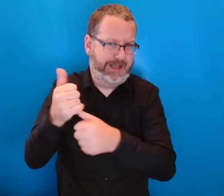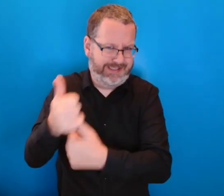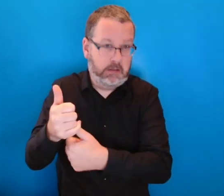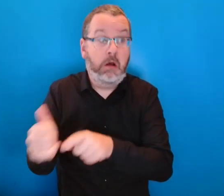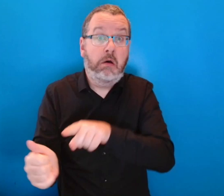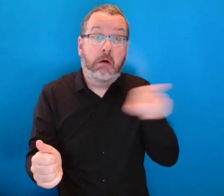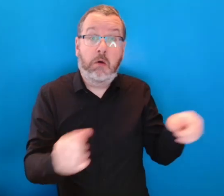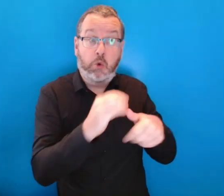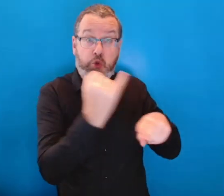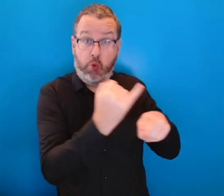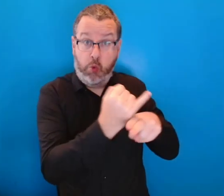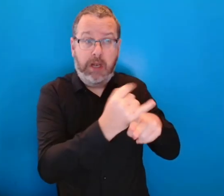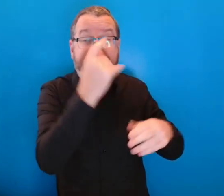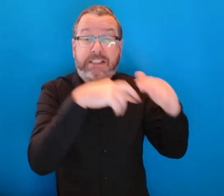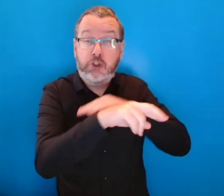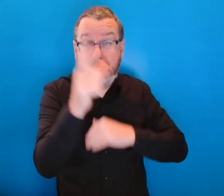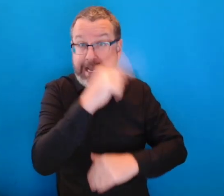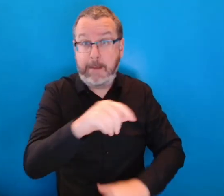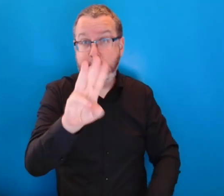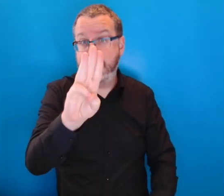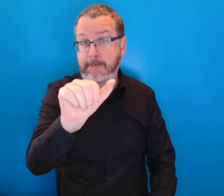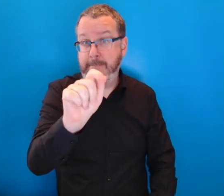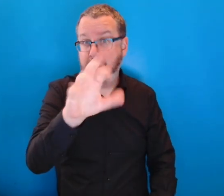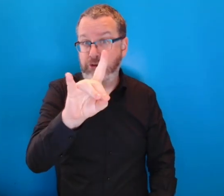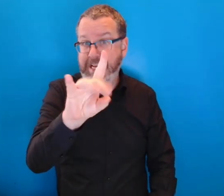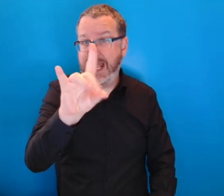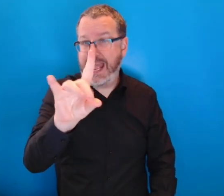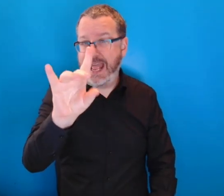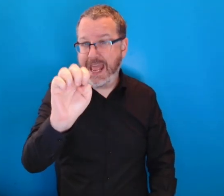But it turns out that a school ran by a Cork teacher named Patrick Hennessy